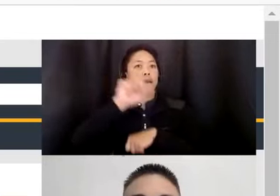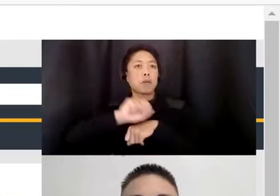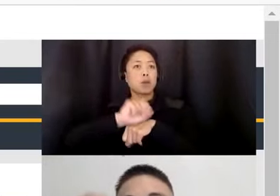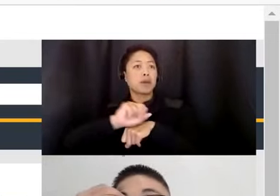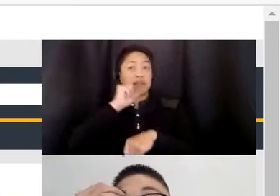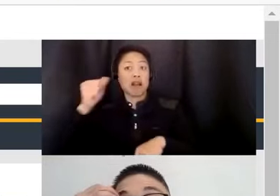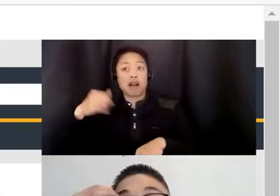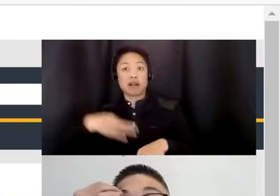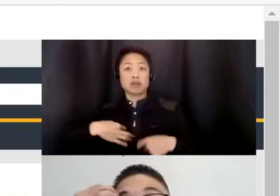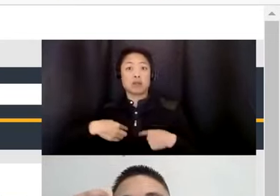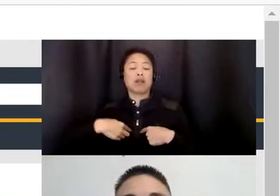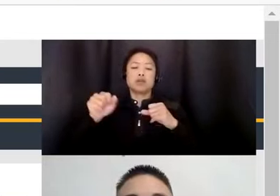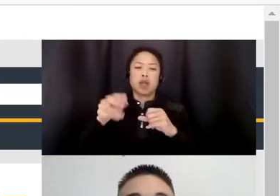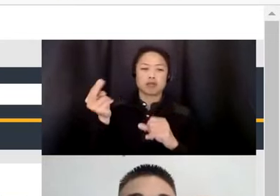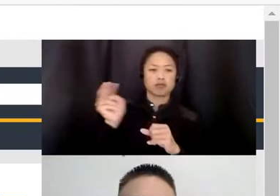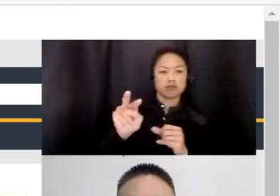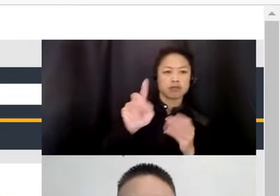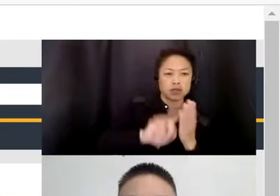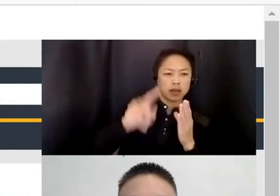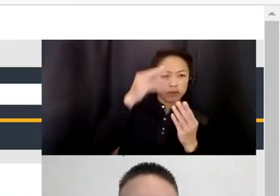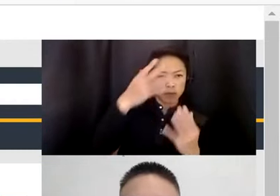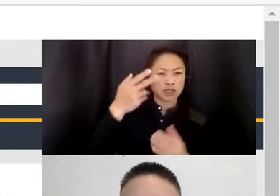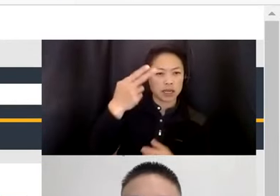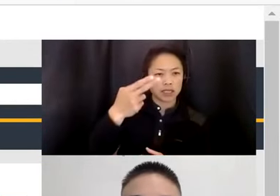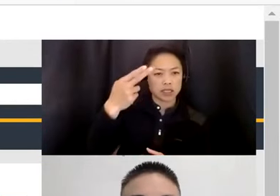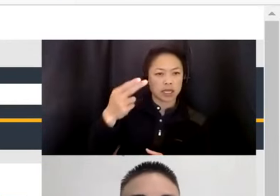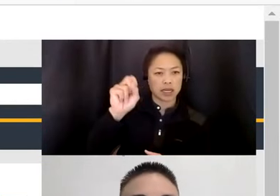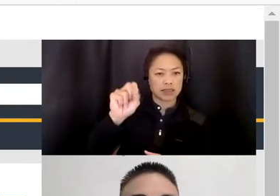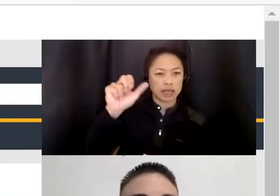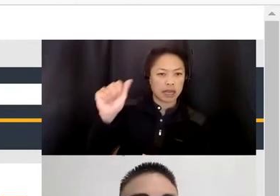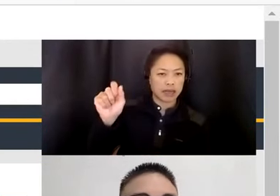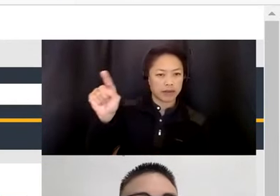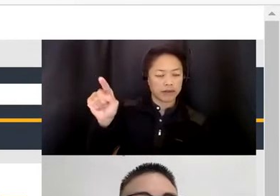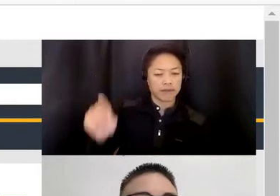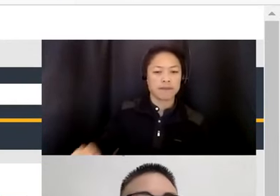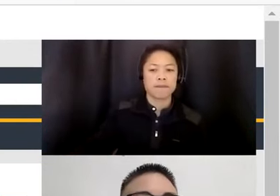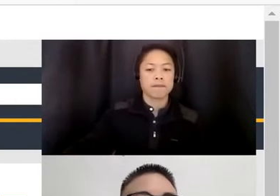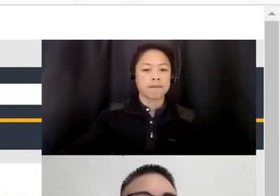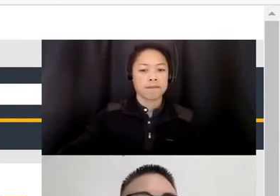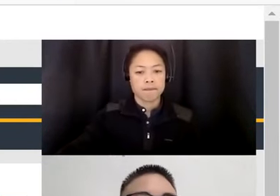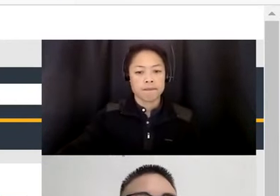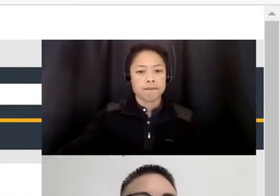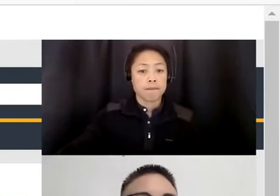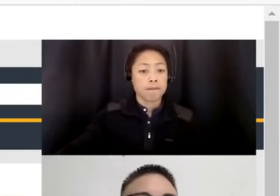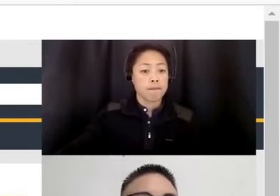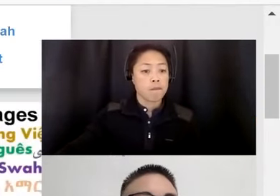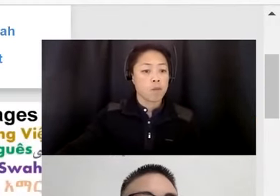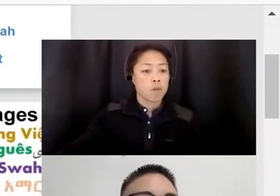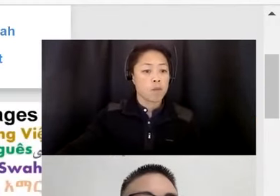like fever, fatigue, muscle pain, headache. These symptoms should go away on their own after a